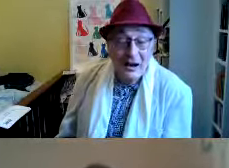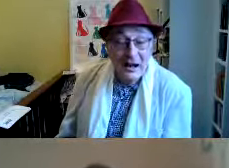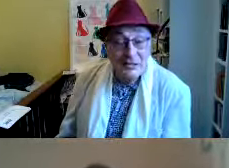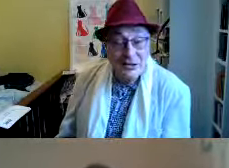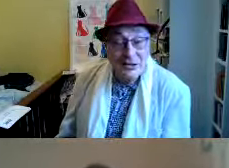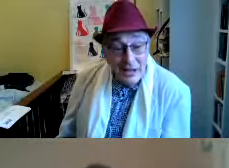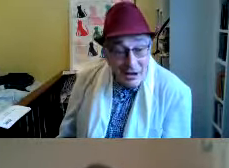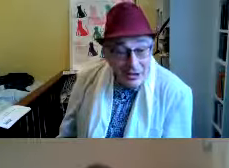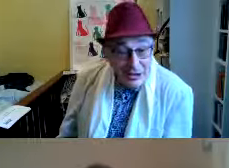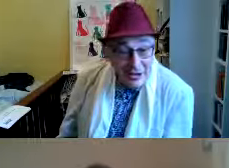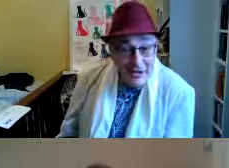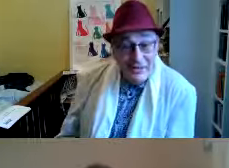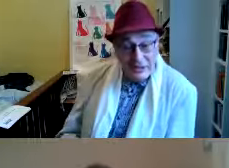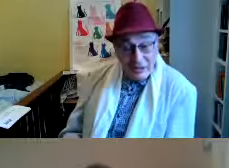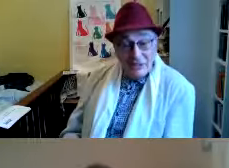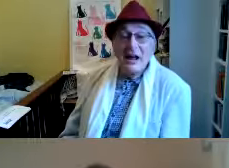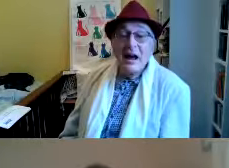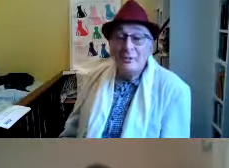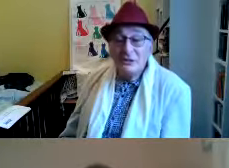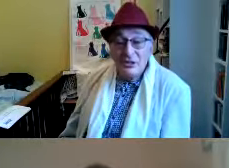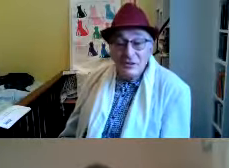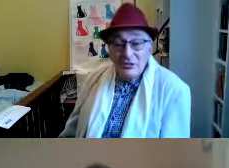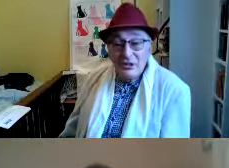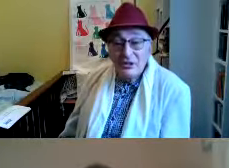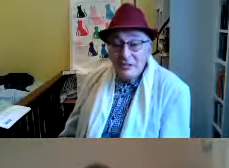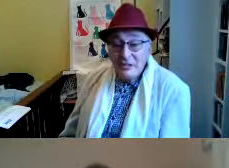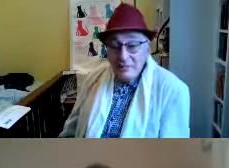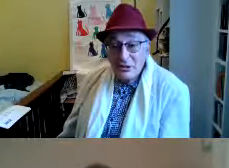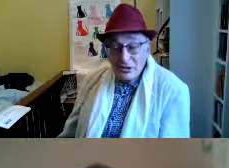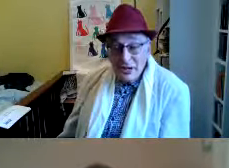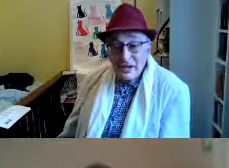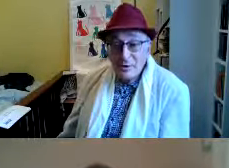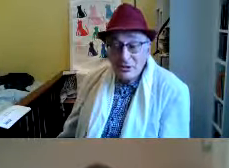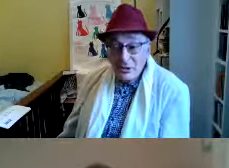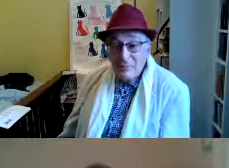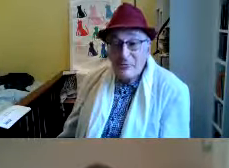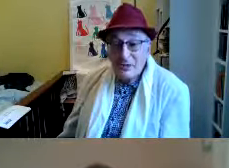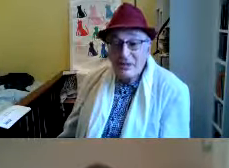and that last line i think so there's an element of secrecy leading up to the day with drip feed